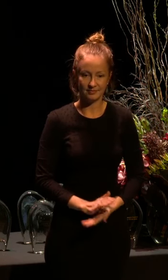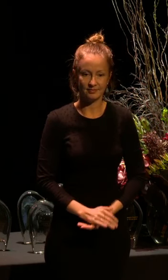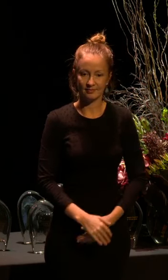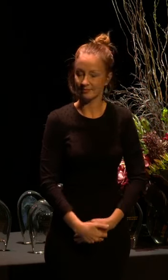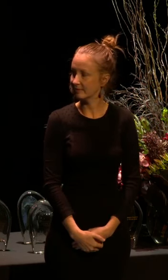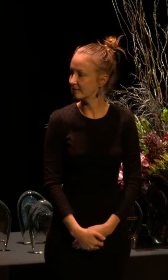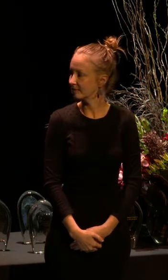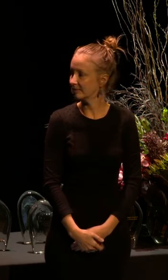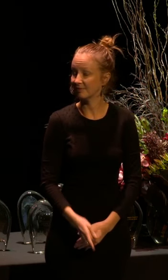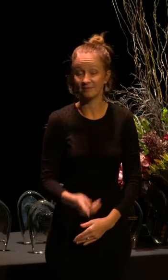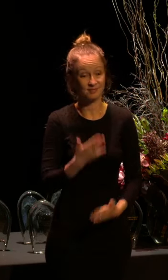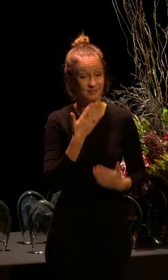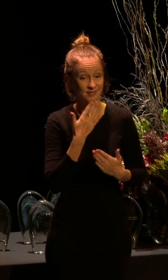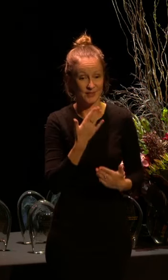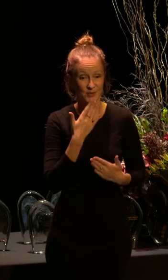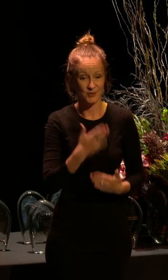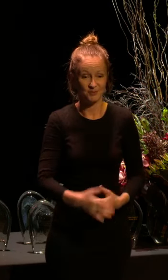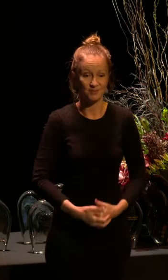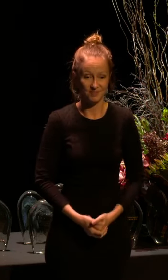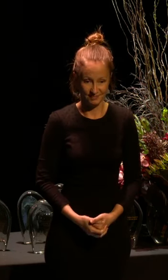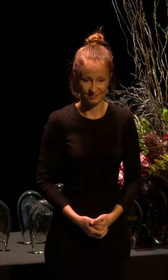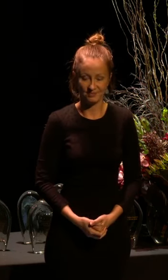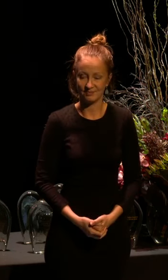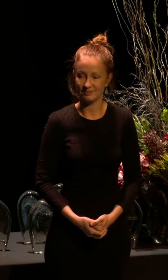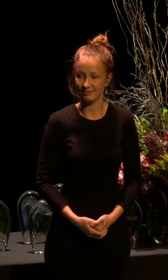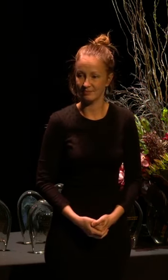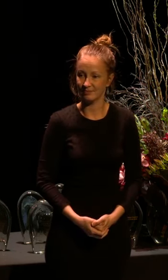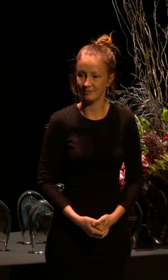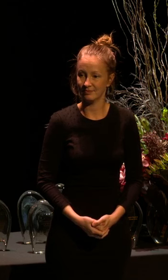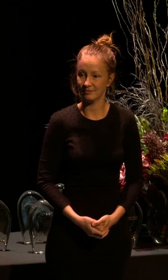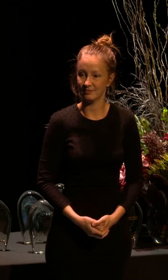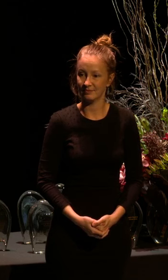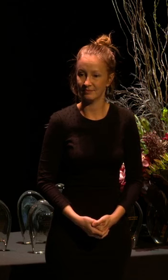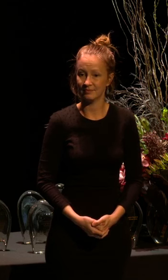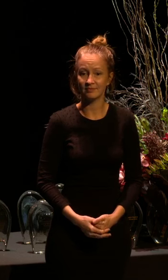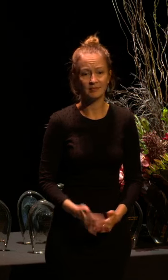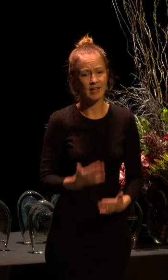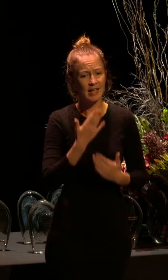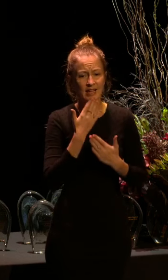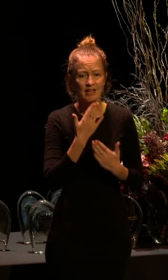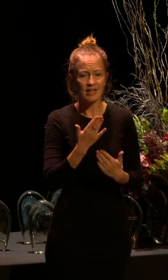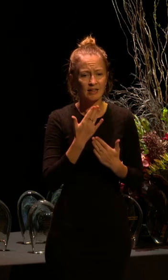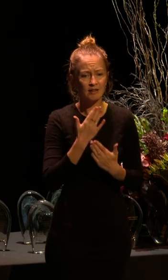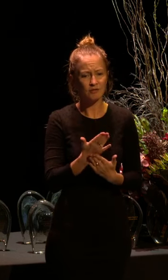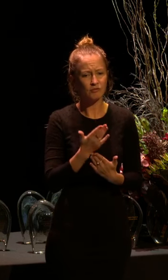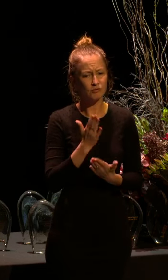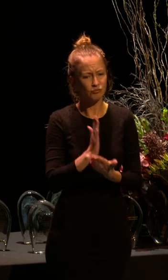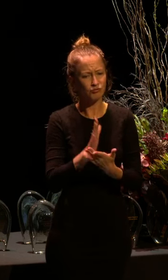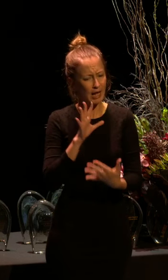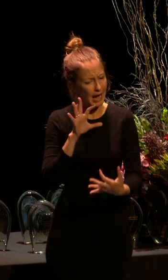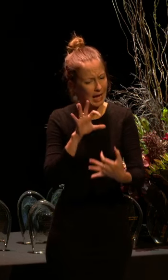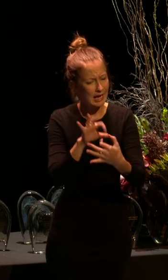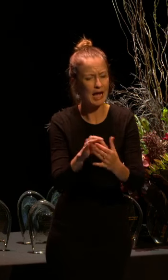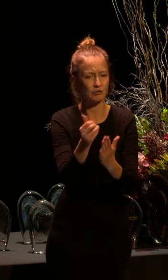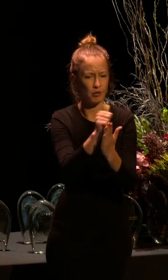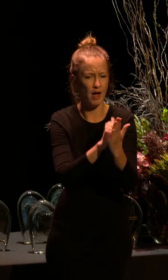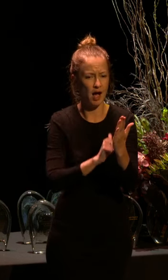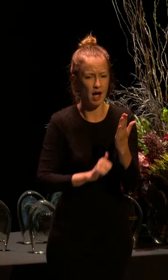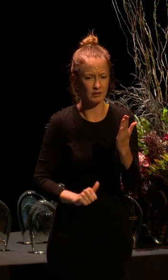Thank you very much... Thank you very much indeed, Minister, and thank you, also, for your very deep engagement with the arts since becoming minister.